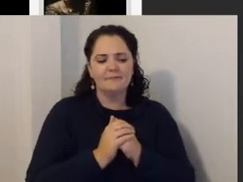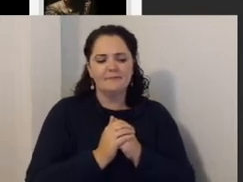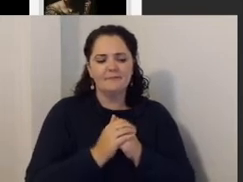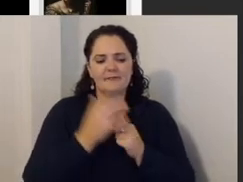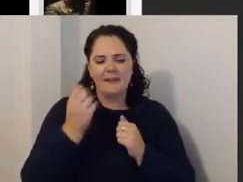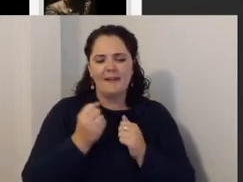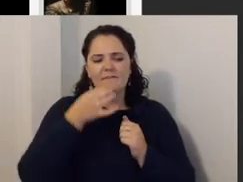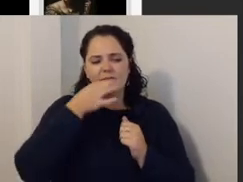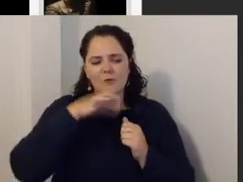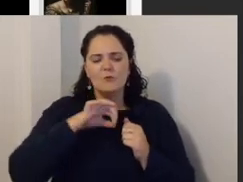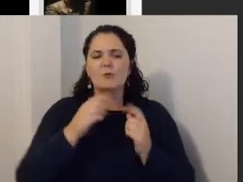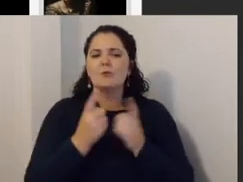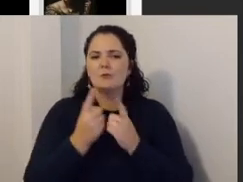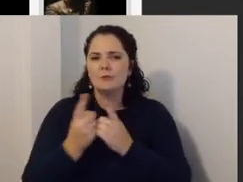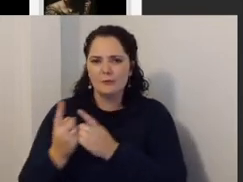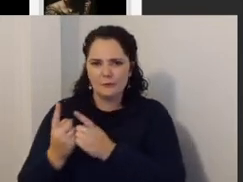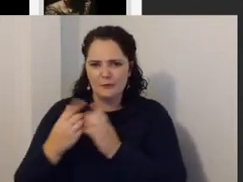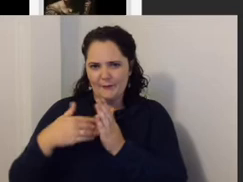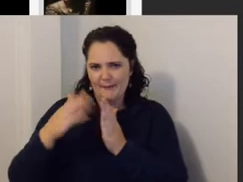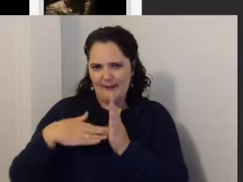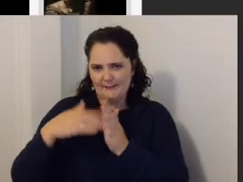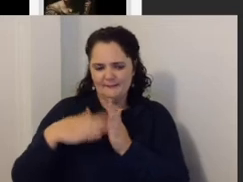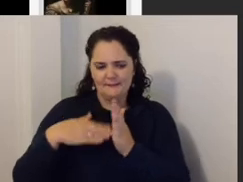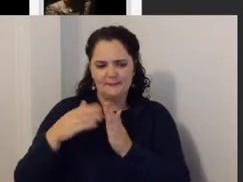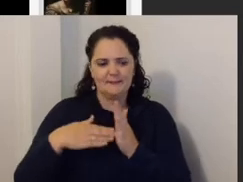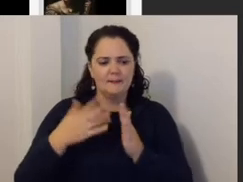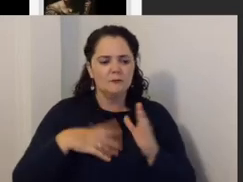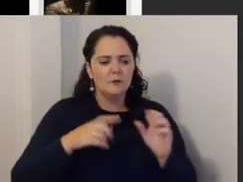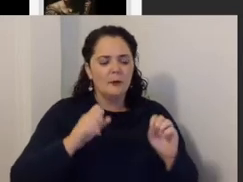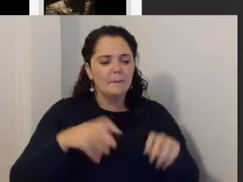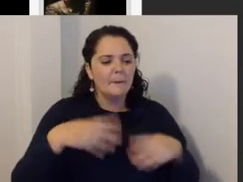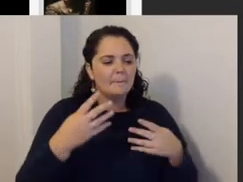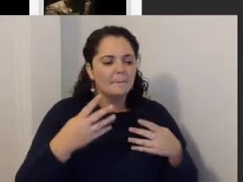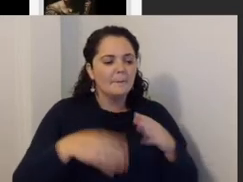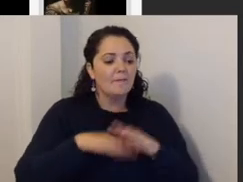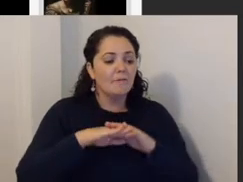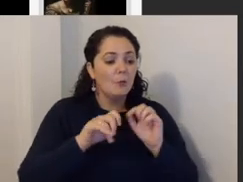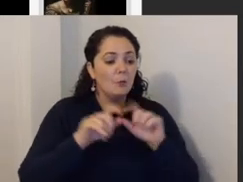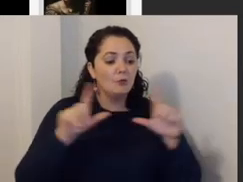uh a few draw a few paintings with you and let me just bring this up now to full screen